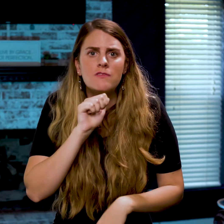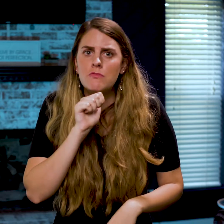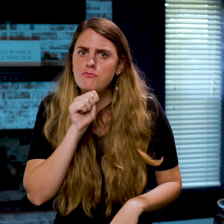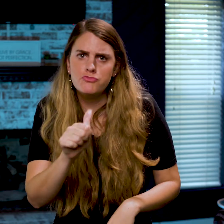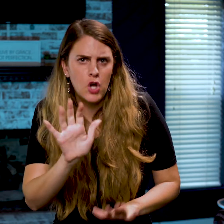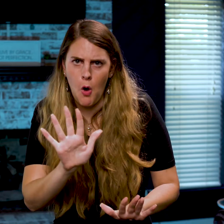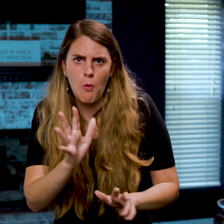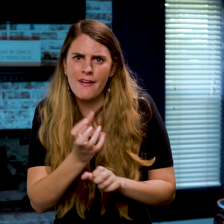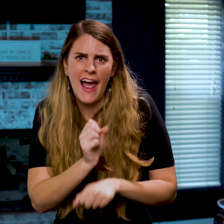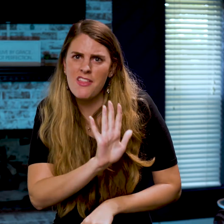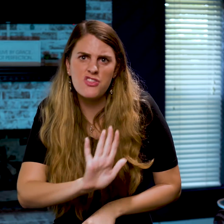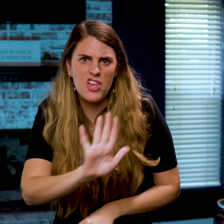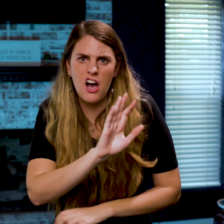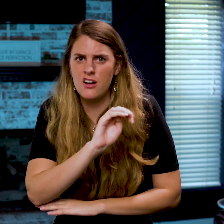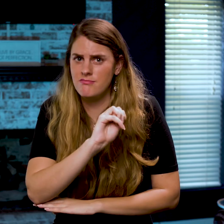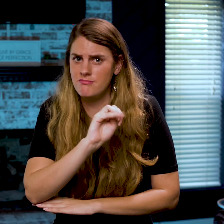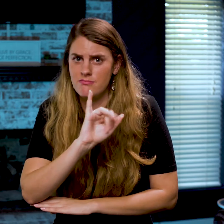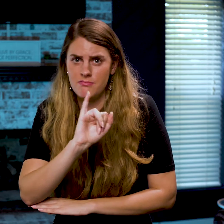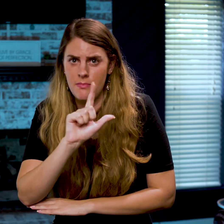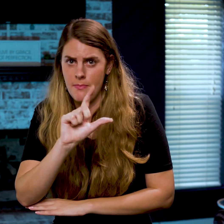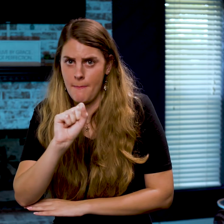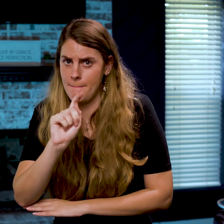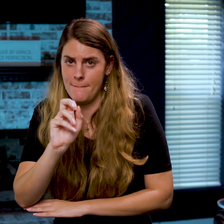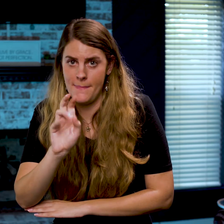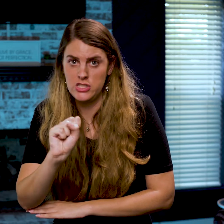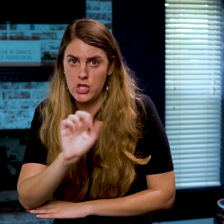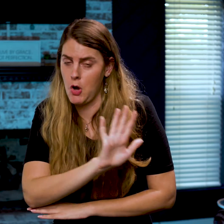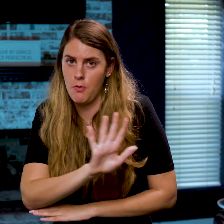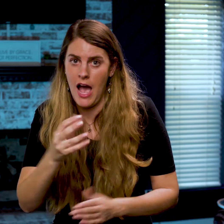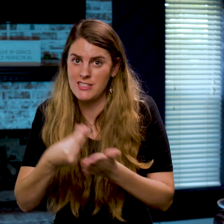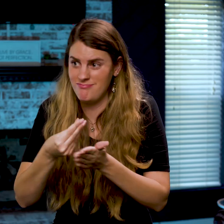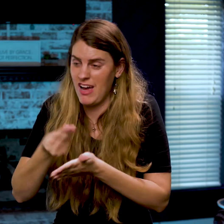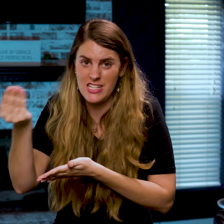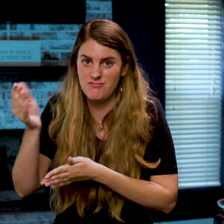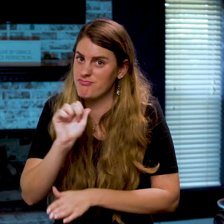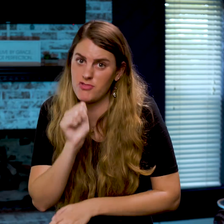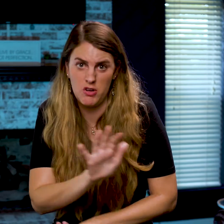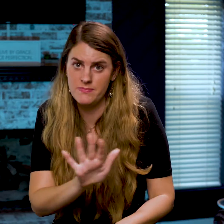don’t take their millstones as collateral,